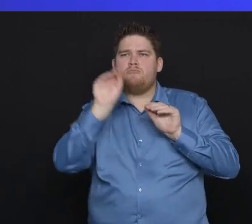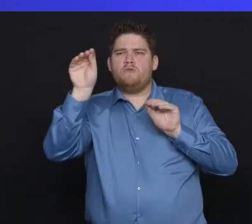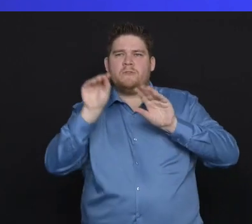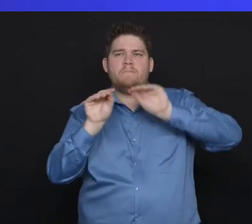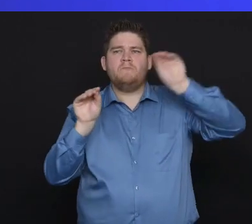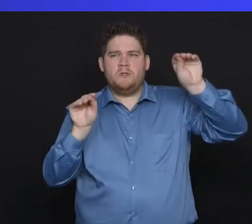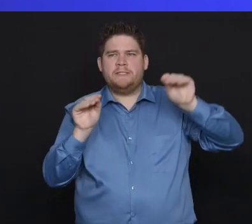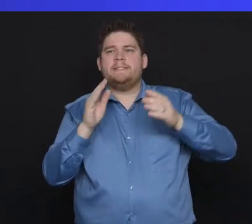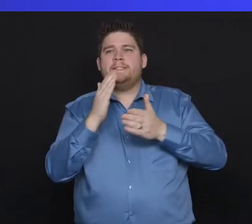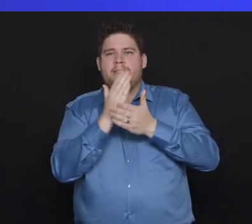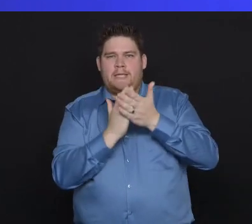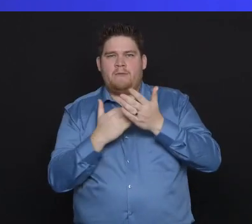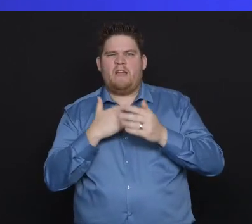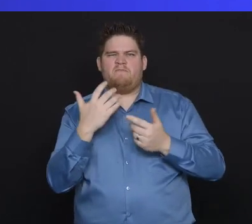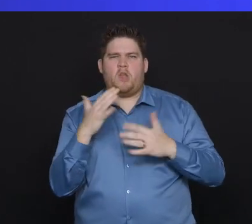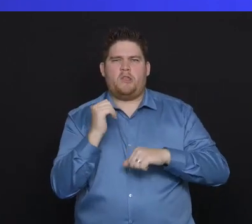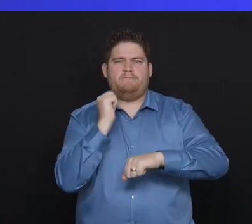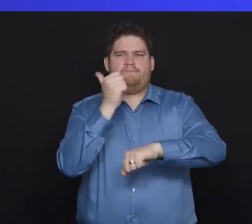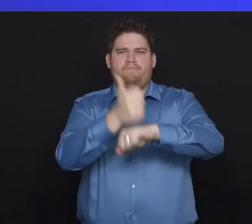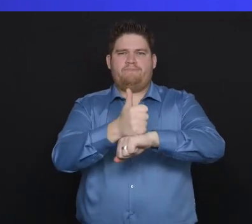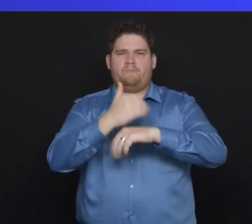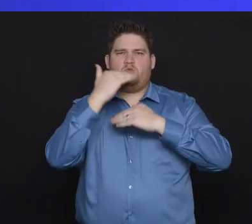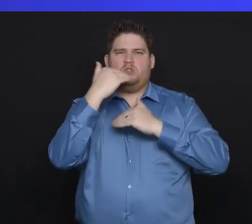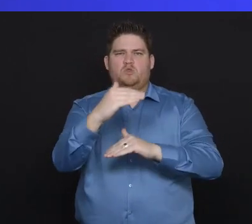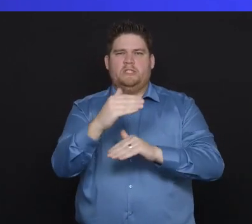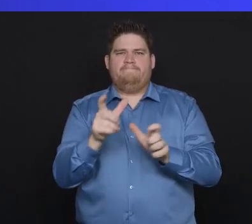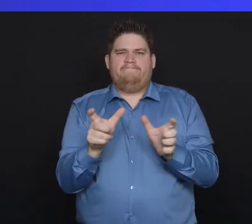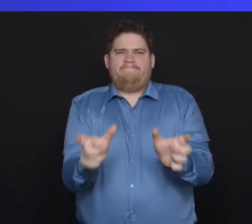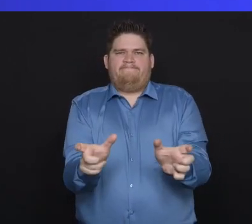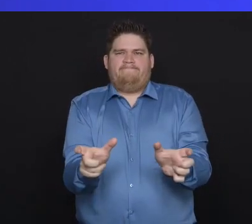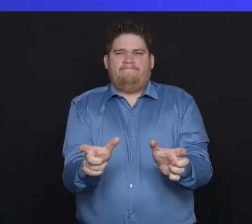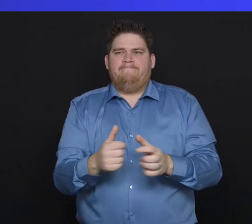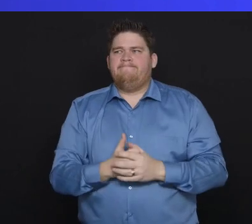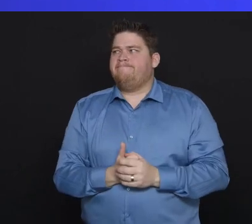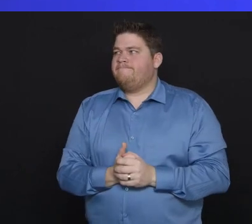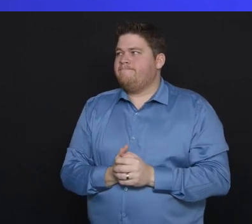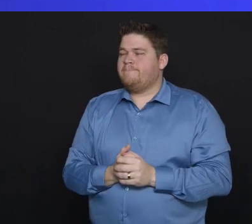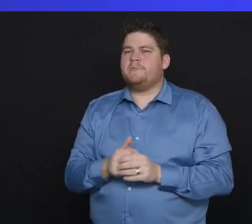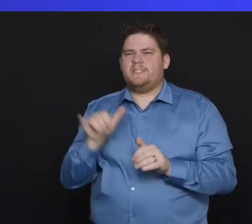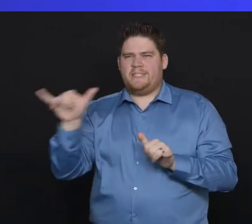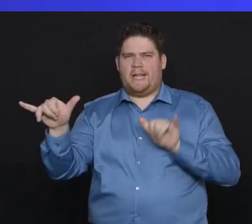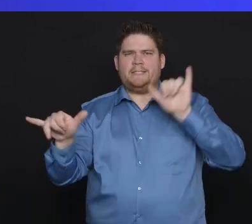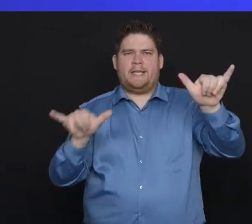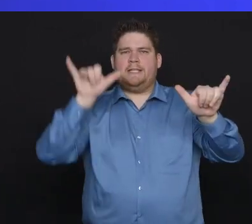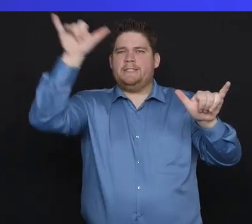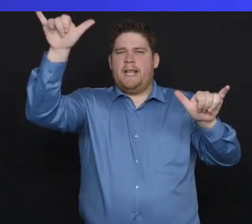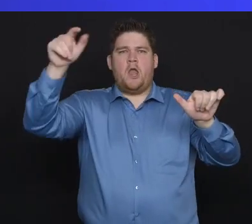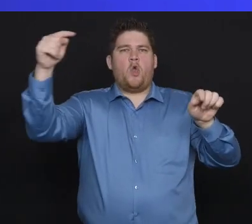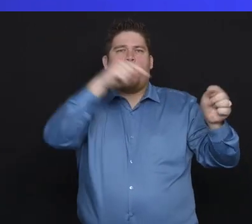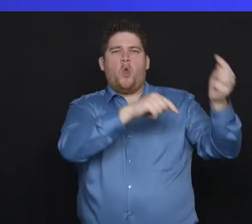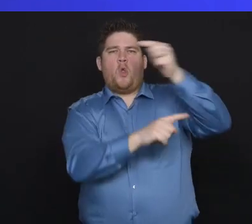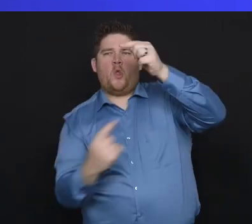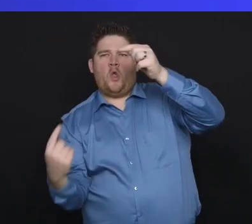in terms of people who have traveled, and being asked to self isolate and being required once